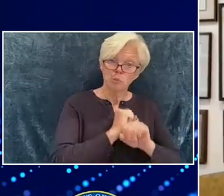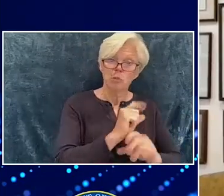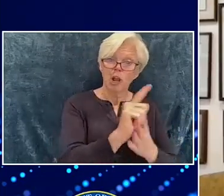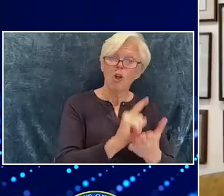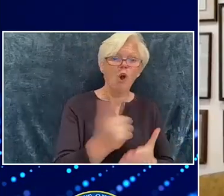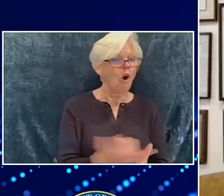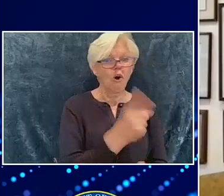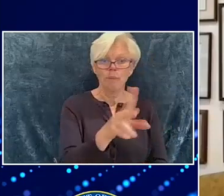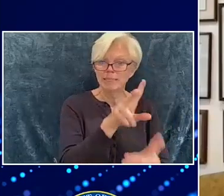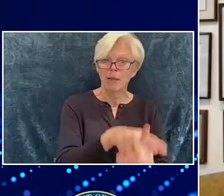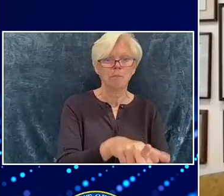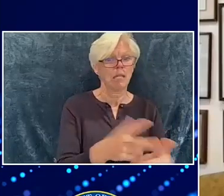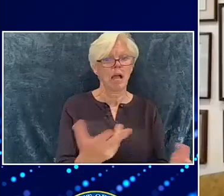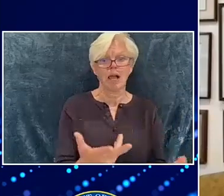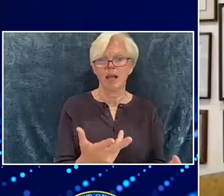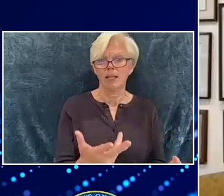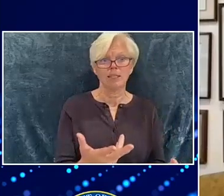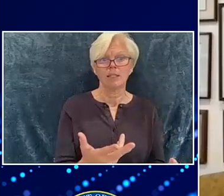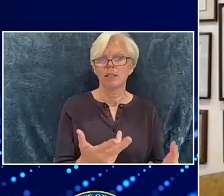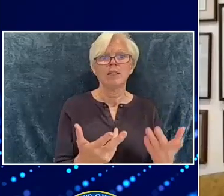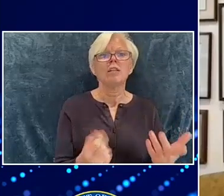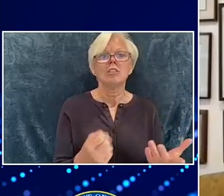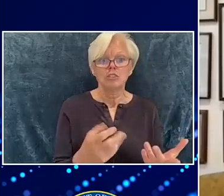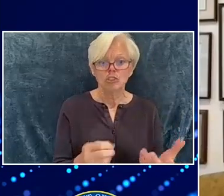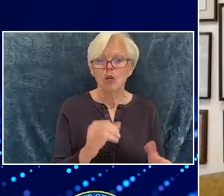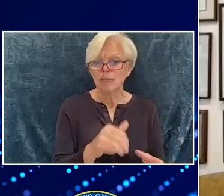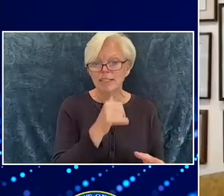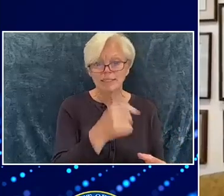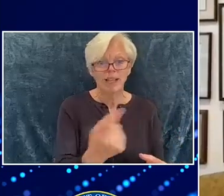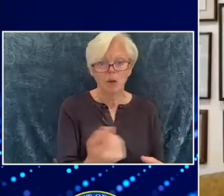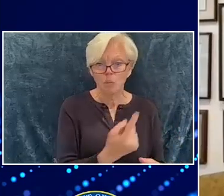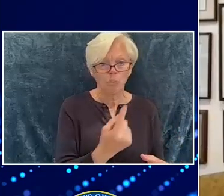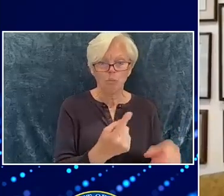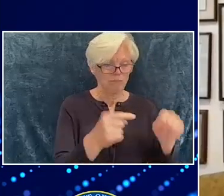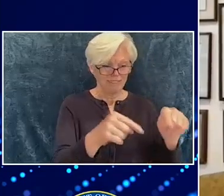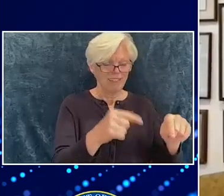hat's not the place to worry about it. It's the continuing monitoring responsibility that we all have.